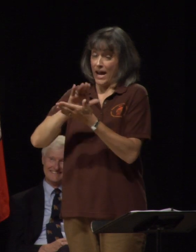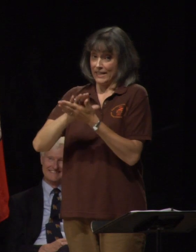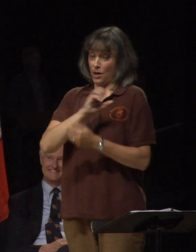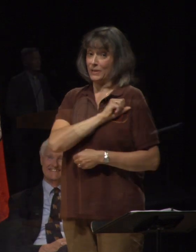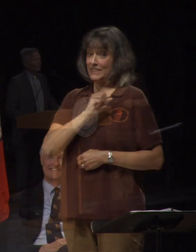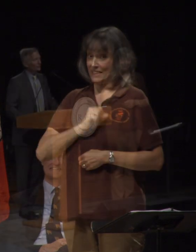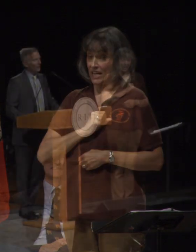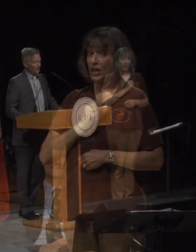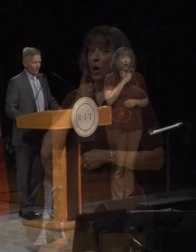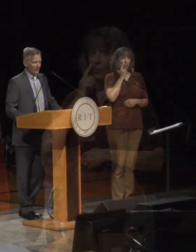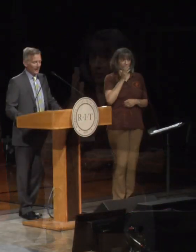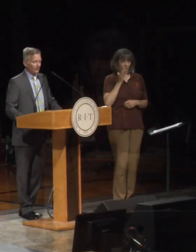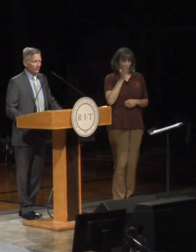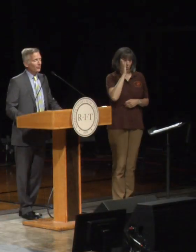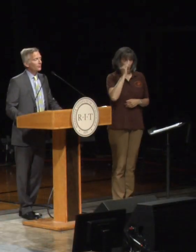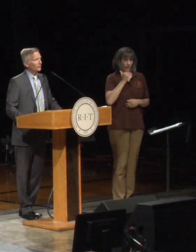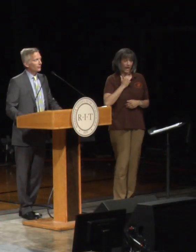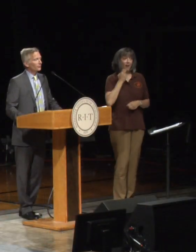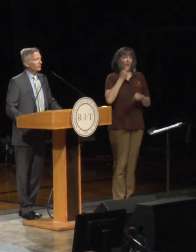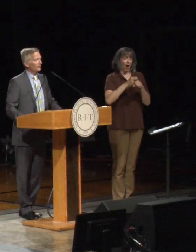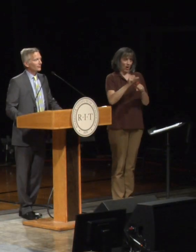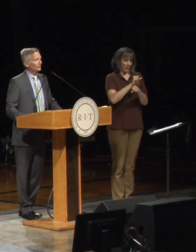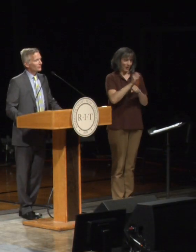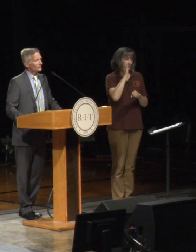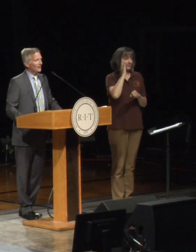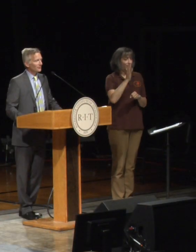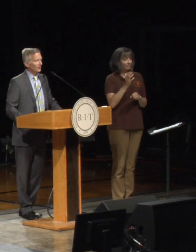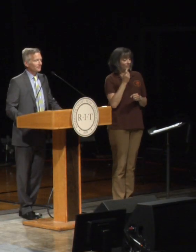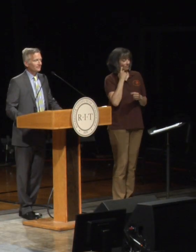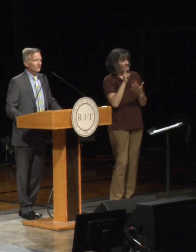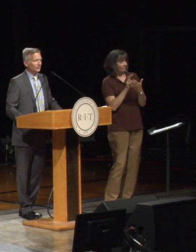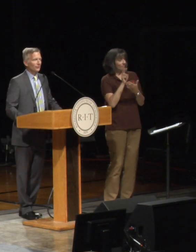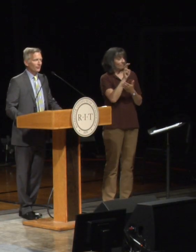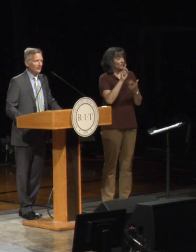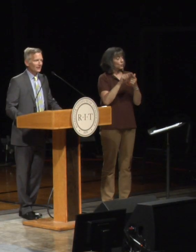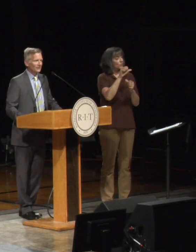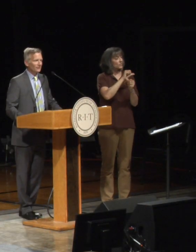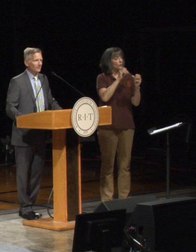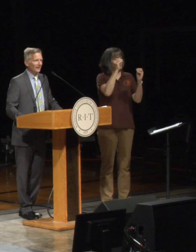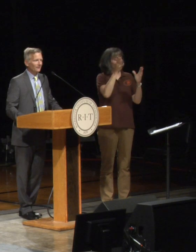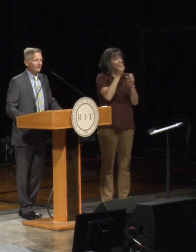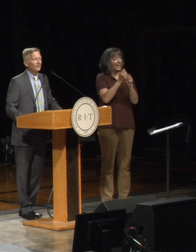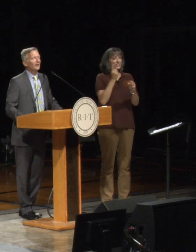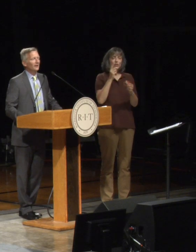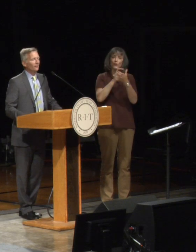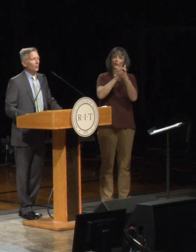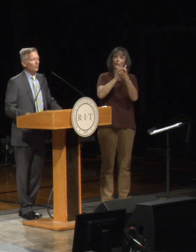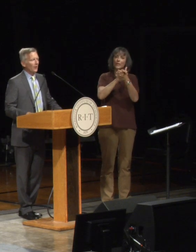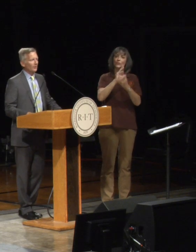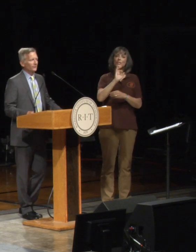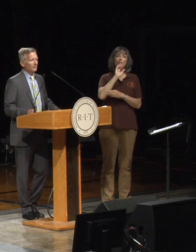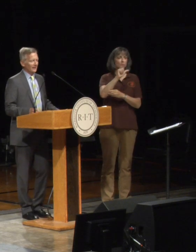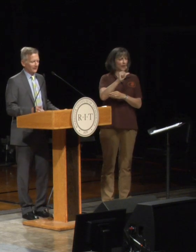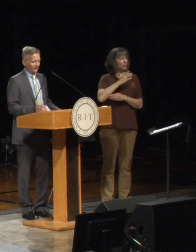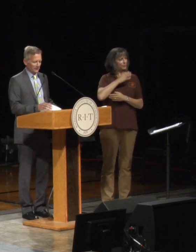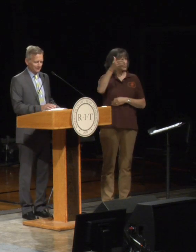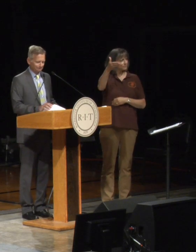SENATE, WAS JUST TENURED AND PROMOTED TO ASSOCIATE PROFESSOR, JUST LAST YEAR. CONGRATULATIONS, MICHAEL. GIVE A WARM WELCOME TO